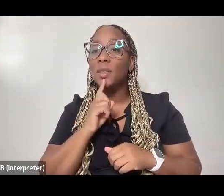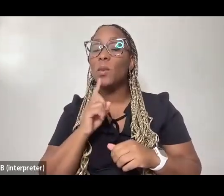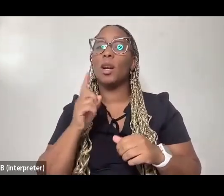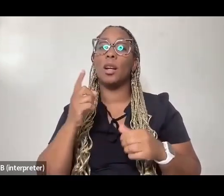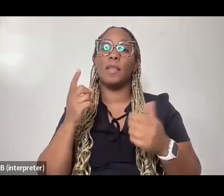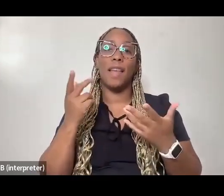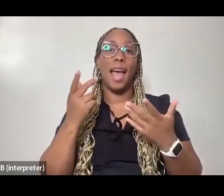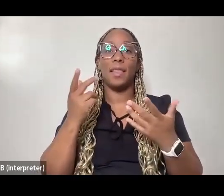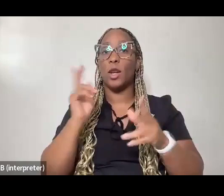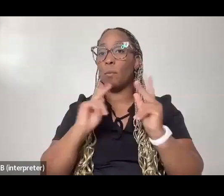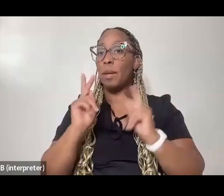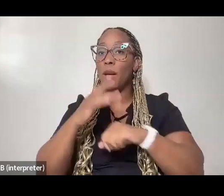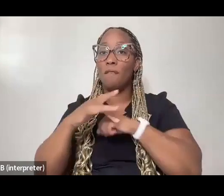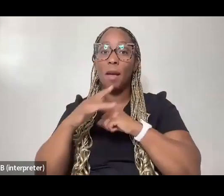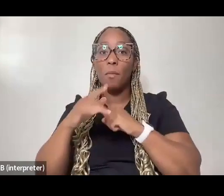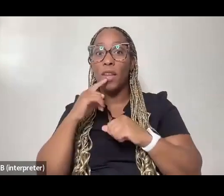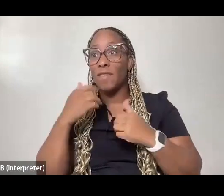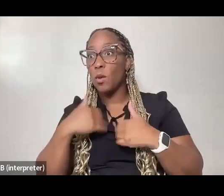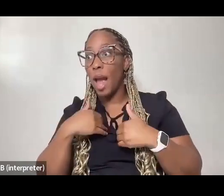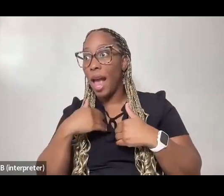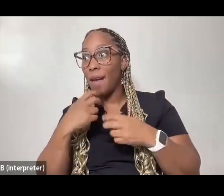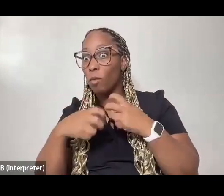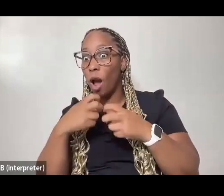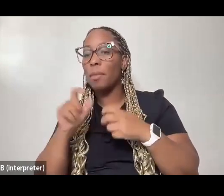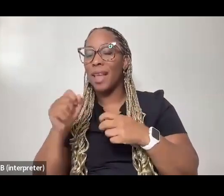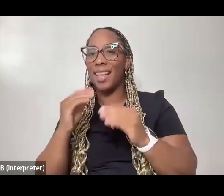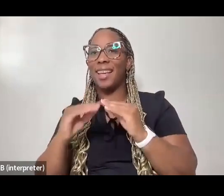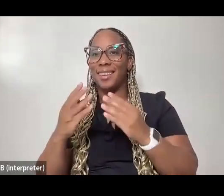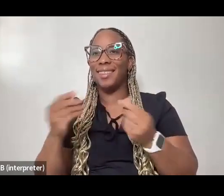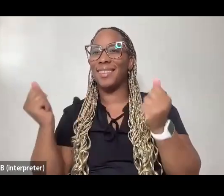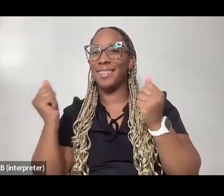troubleshooting folks available in case you run into any issues.